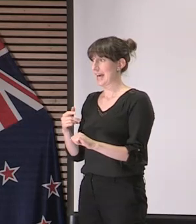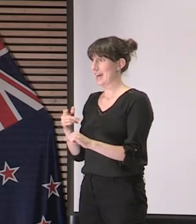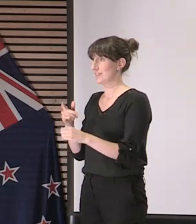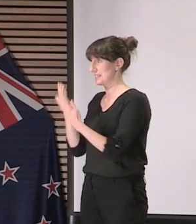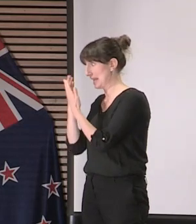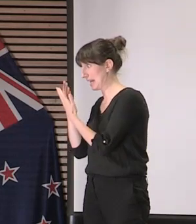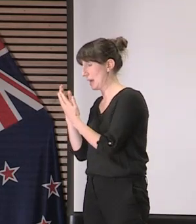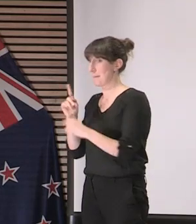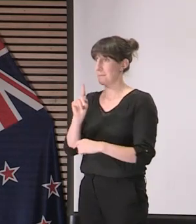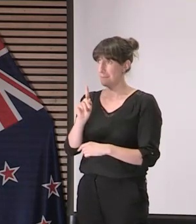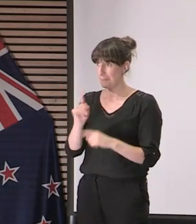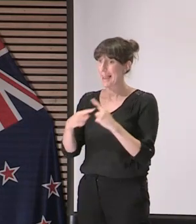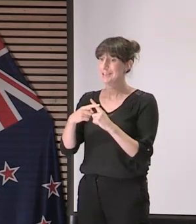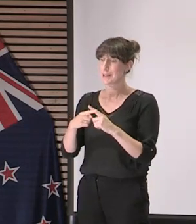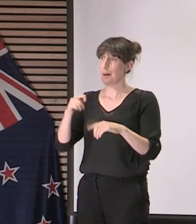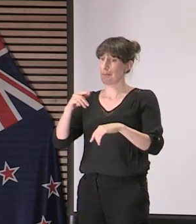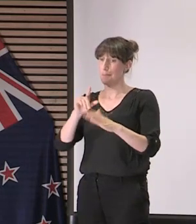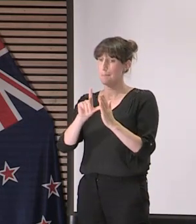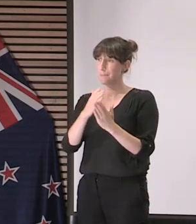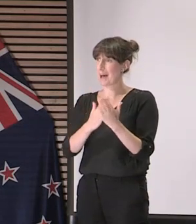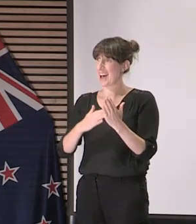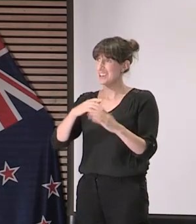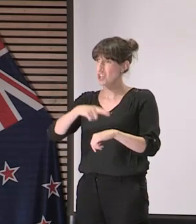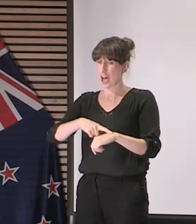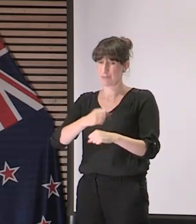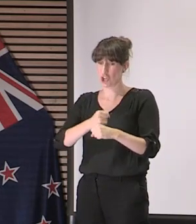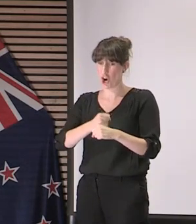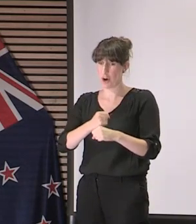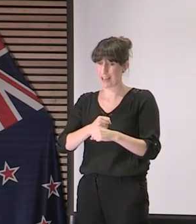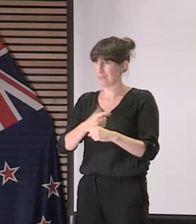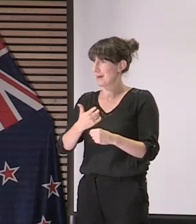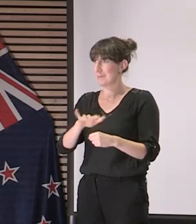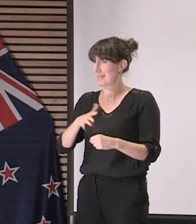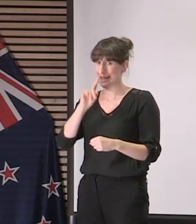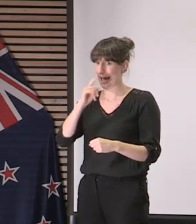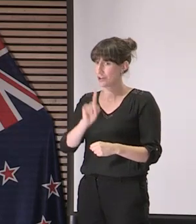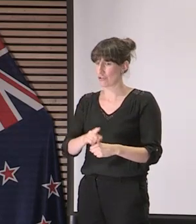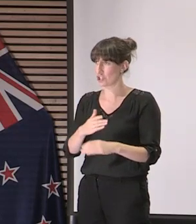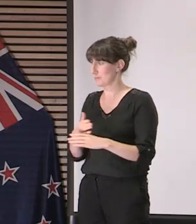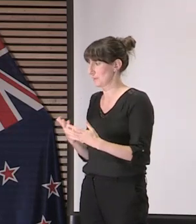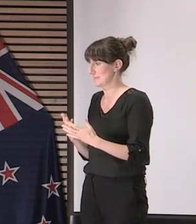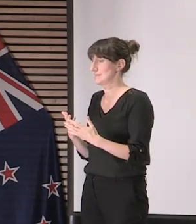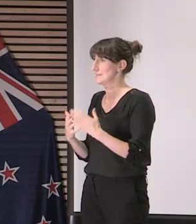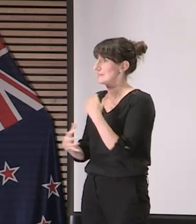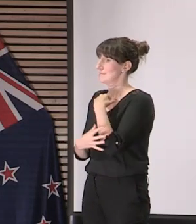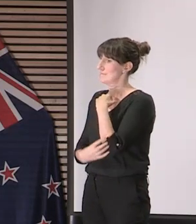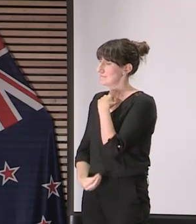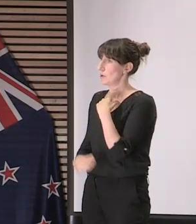that tertiary students, for example, who work part time,